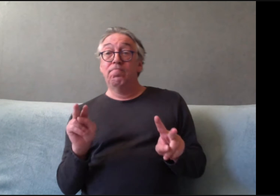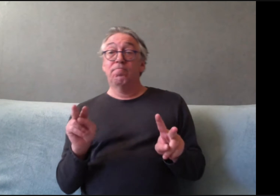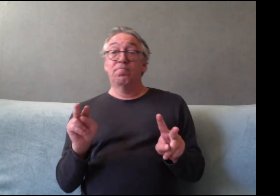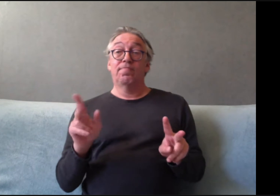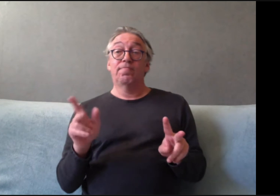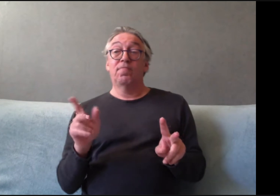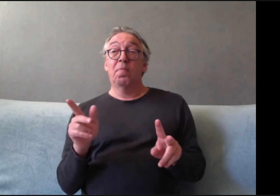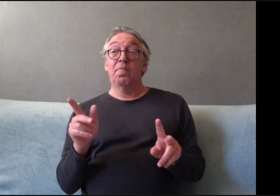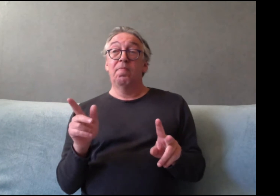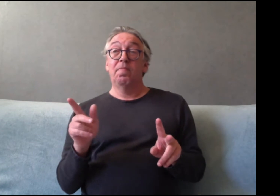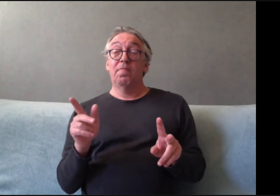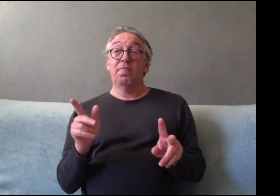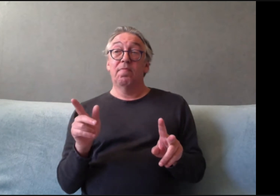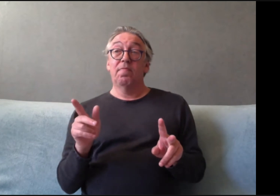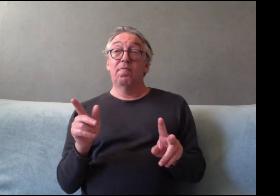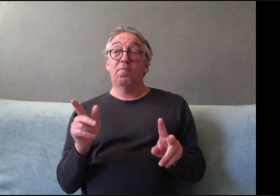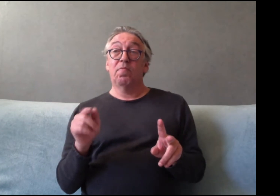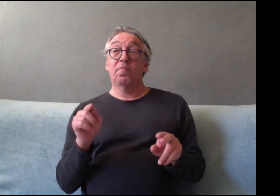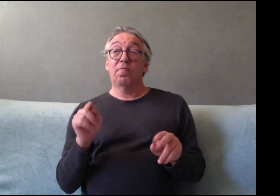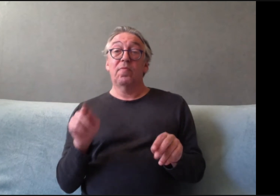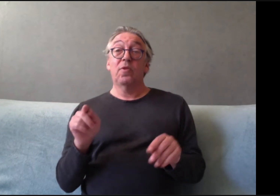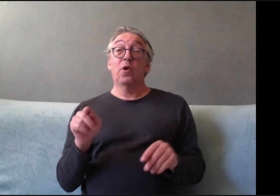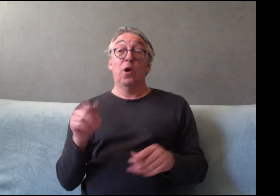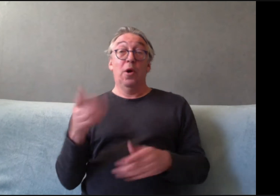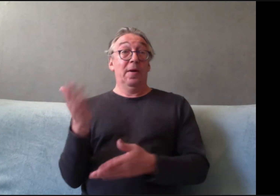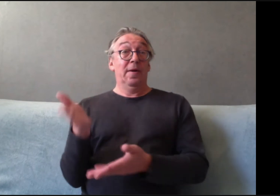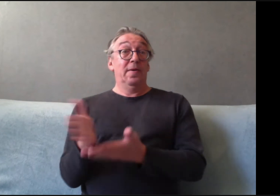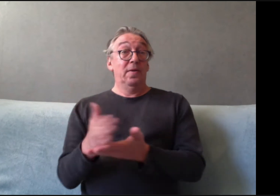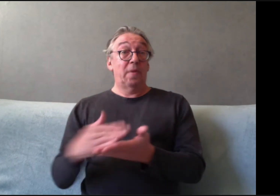for the day care centres that are closed by the state,